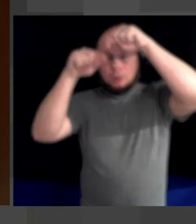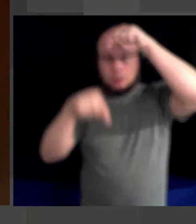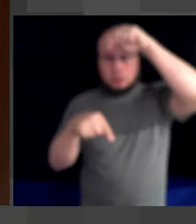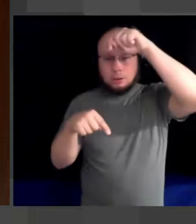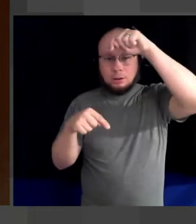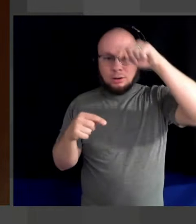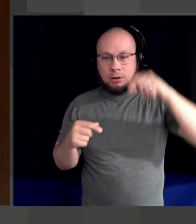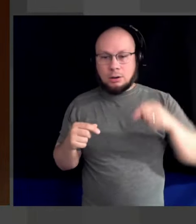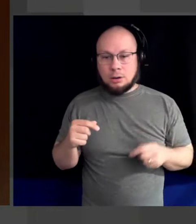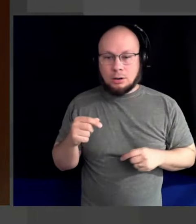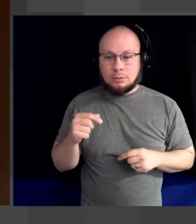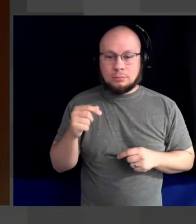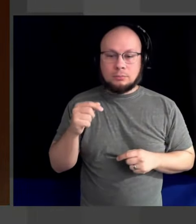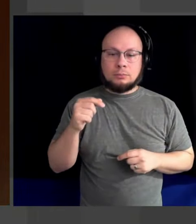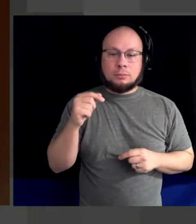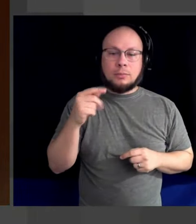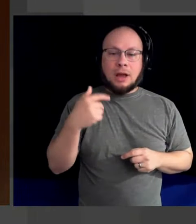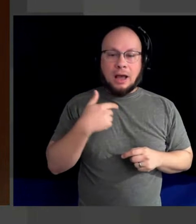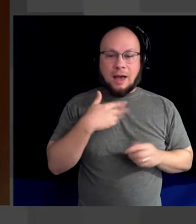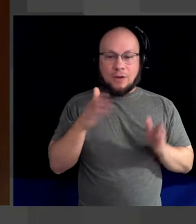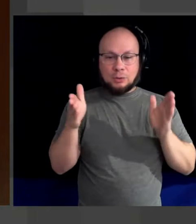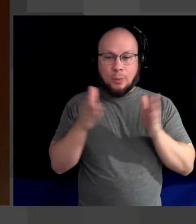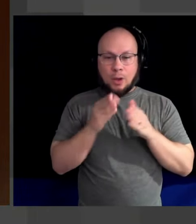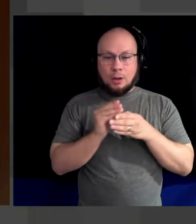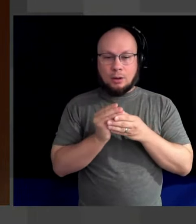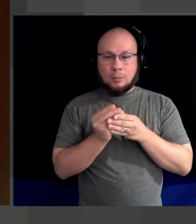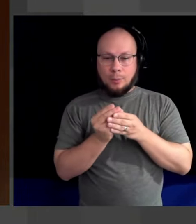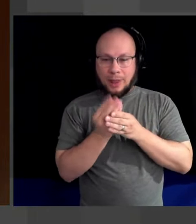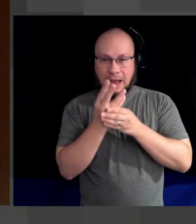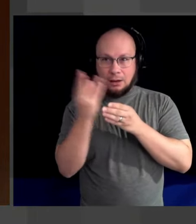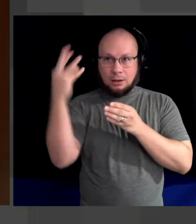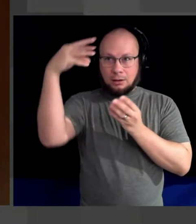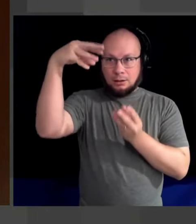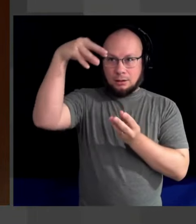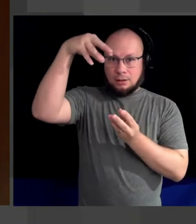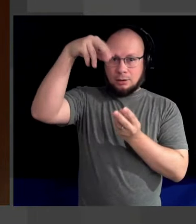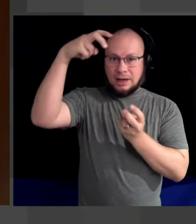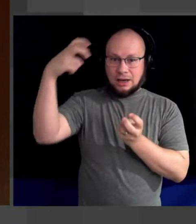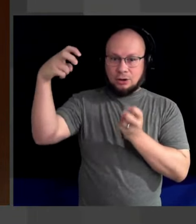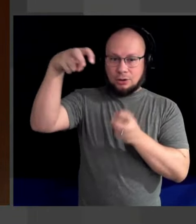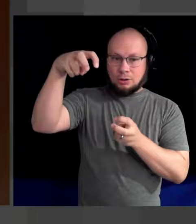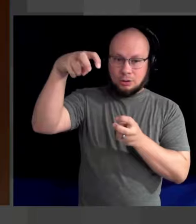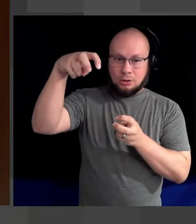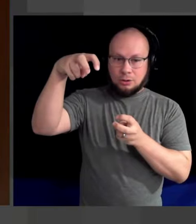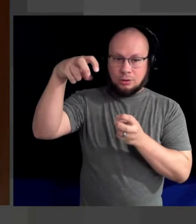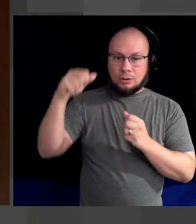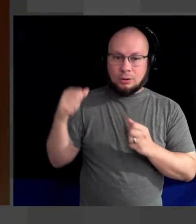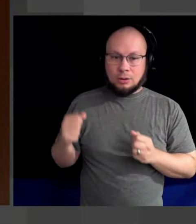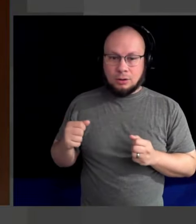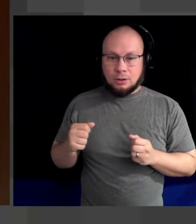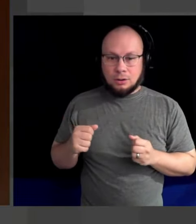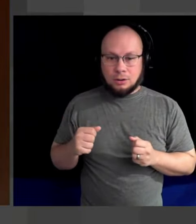FROM WATER OR ANYWHERE ELSE AND THEY GROW QUITE TALL BUT THEY HAVE A LITTLE PLANT ON THE TOP